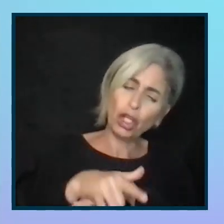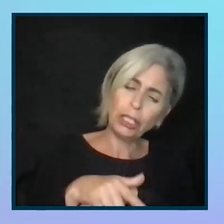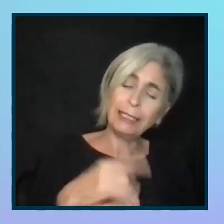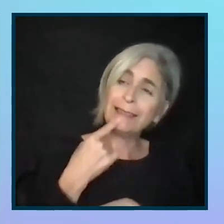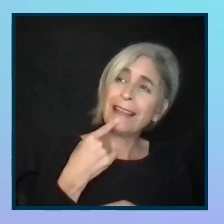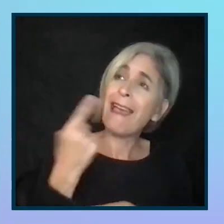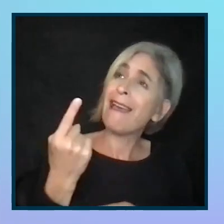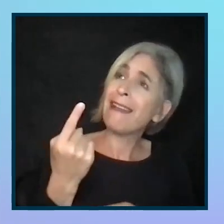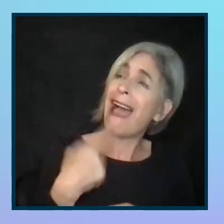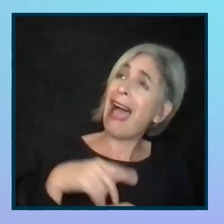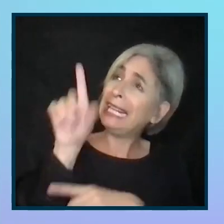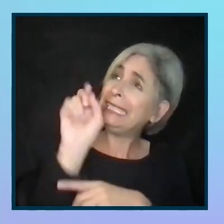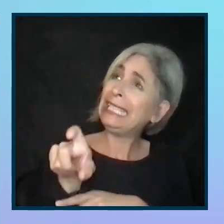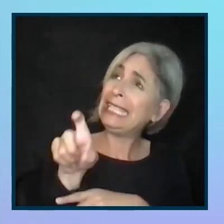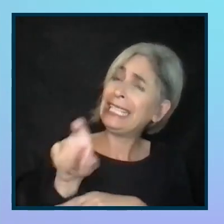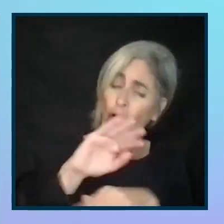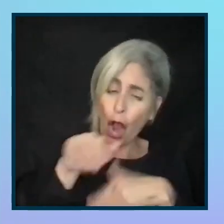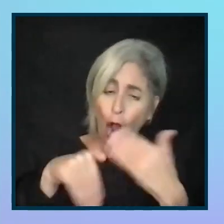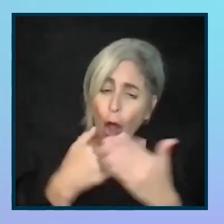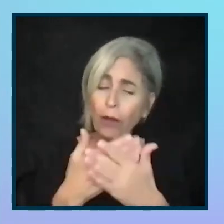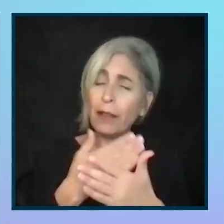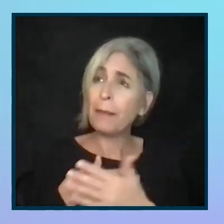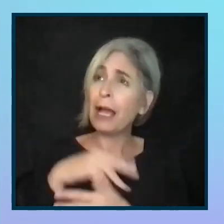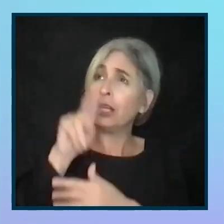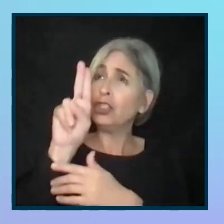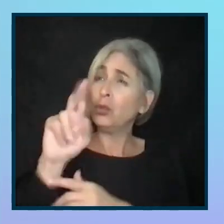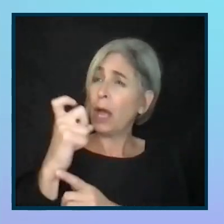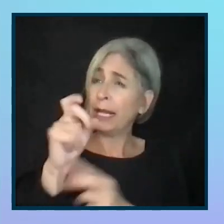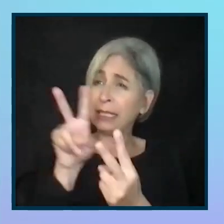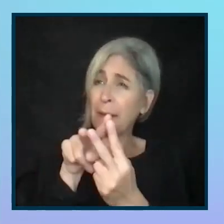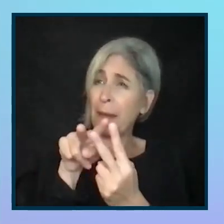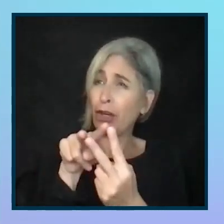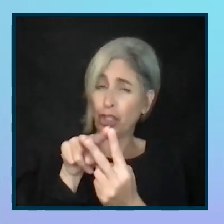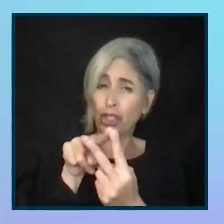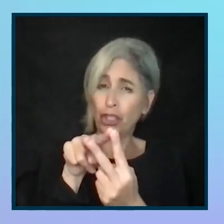"I need all of my UX partners to have